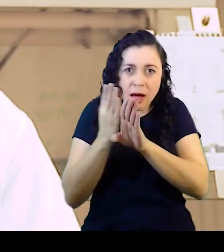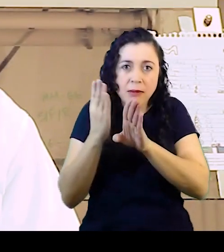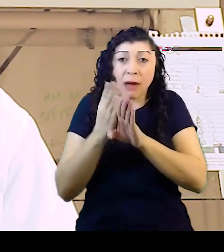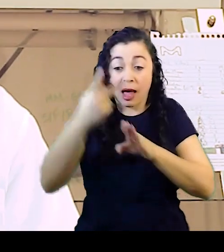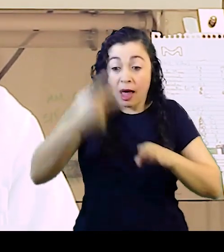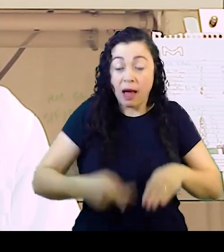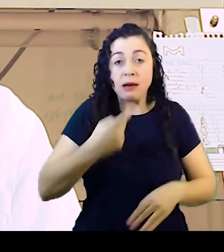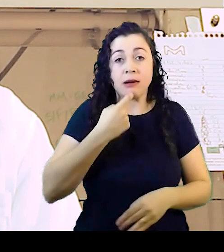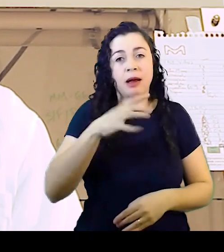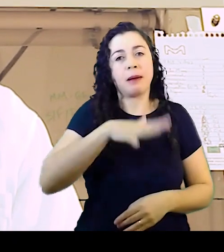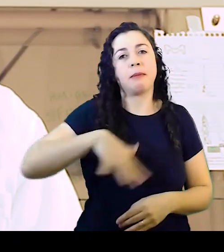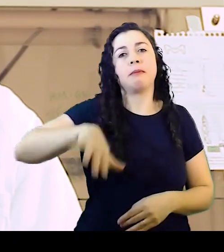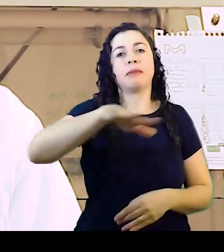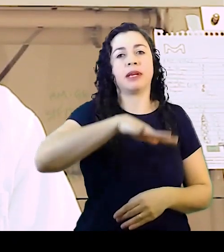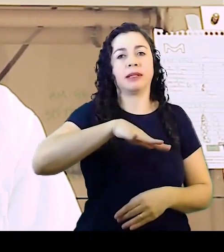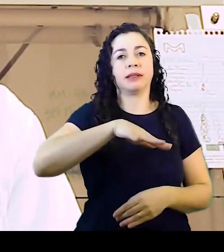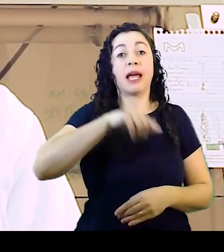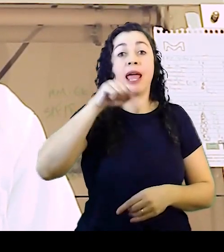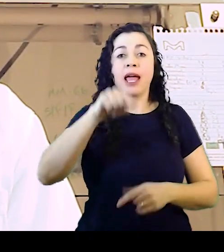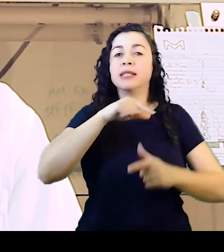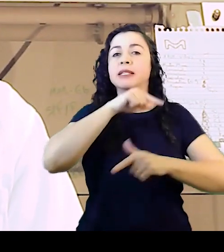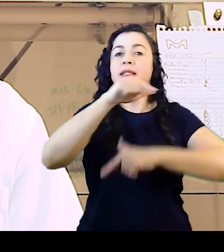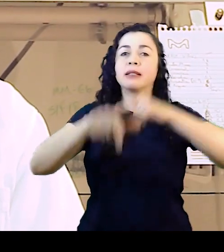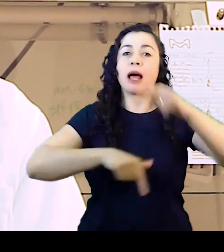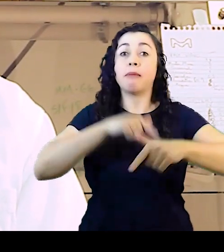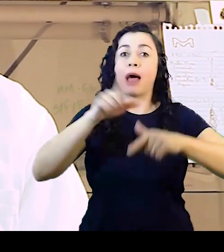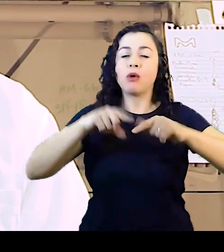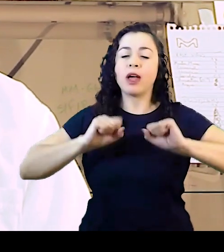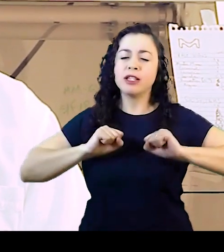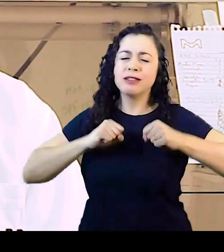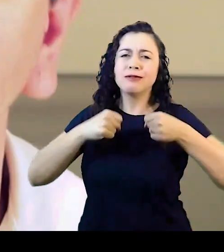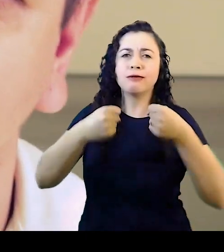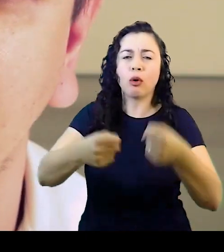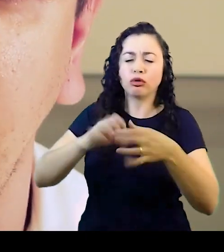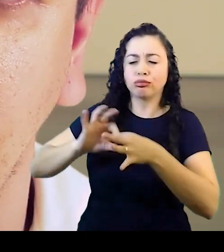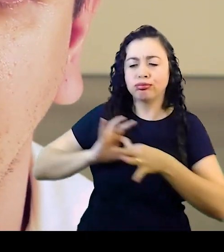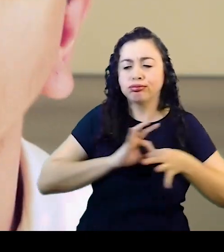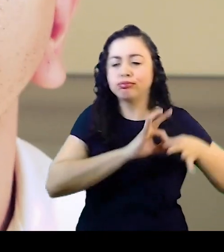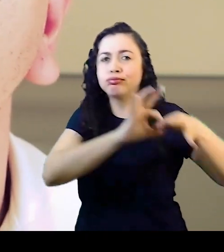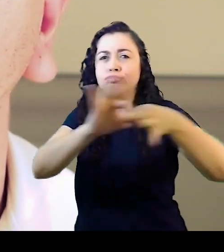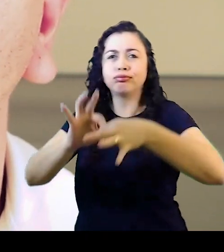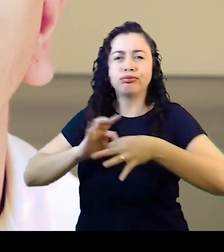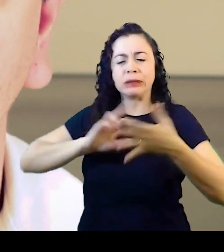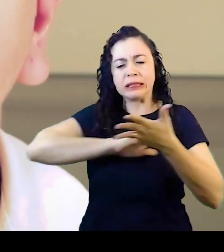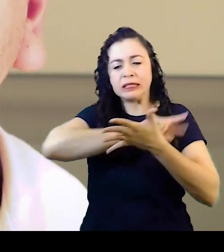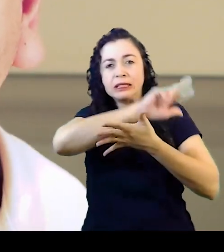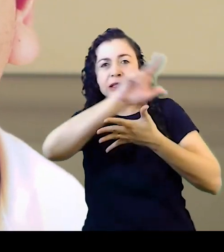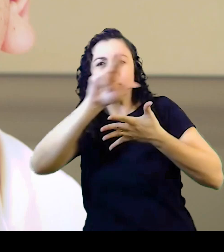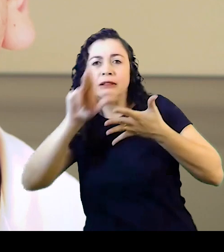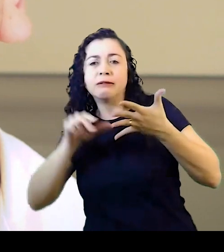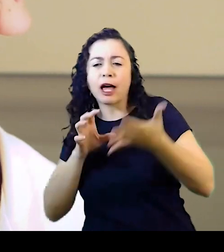and this work is a multi-center collaborative effort, coordinated here